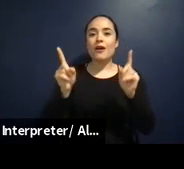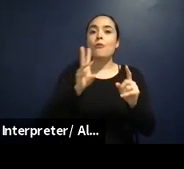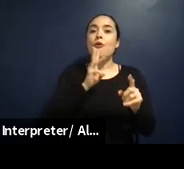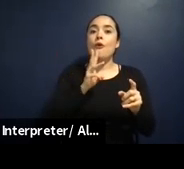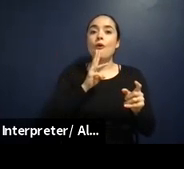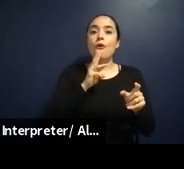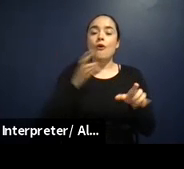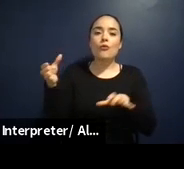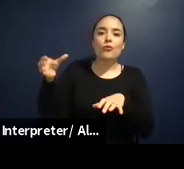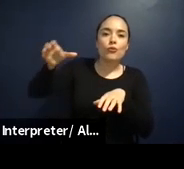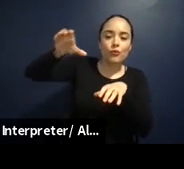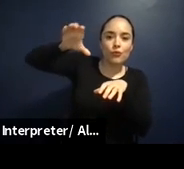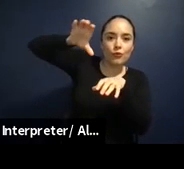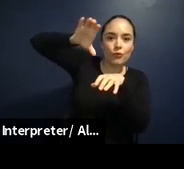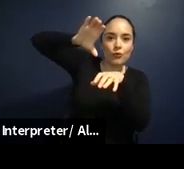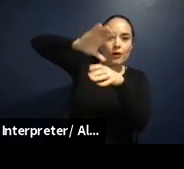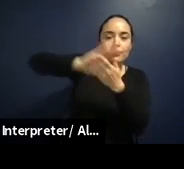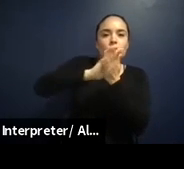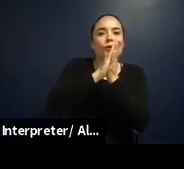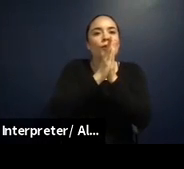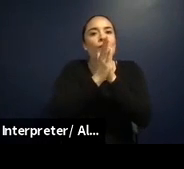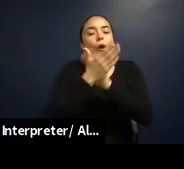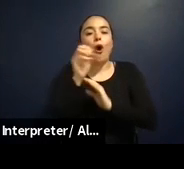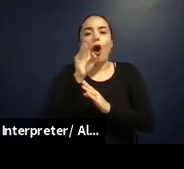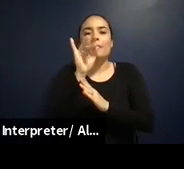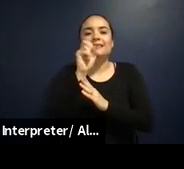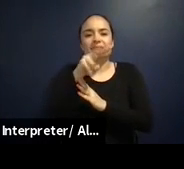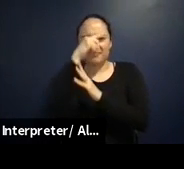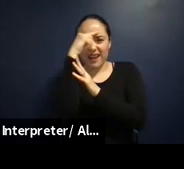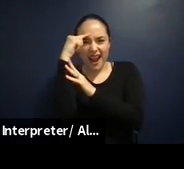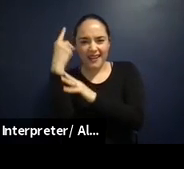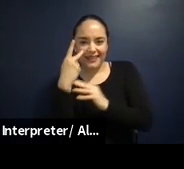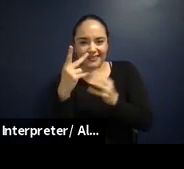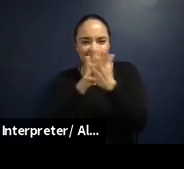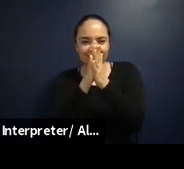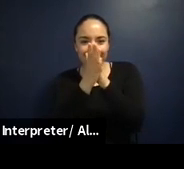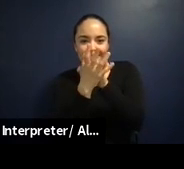correct. So what's happening with the lava on the surface of the planet is that it's crystallizing